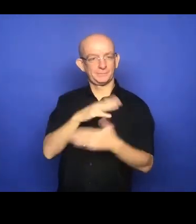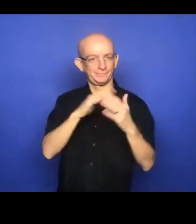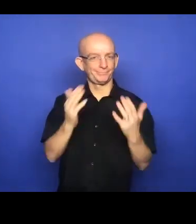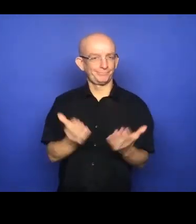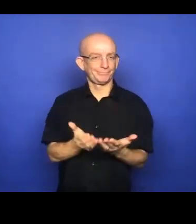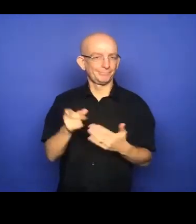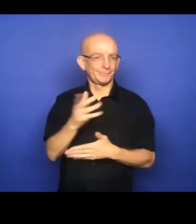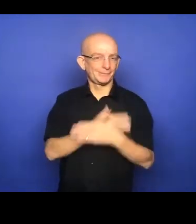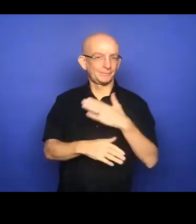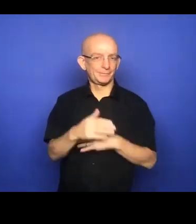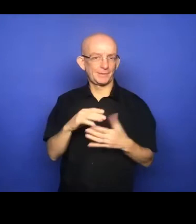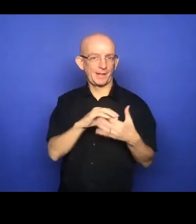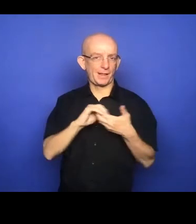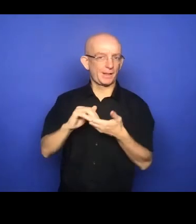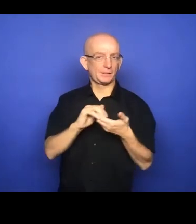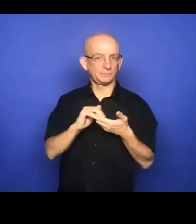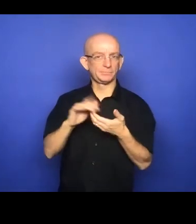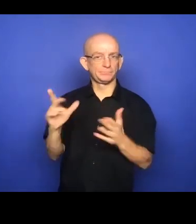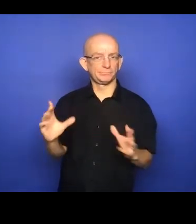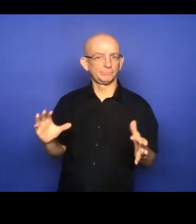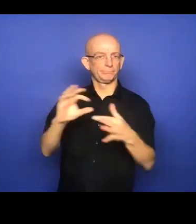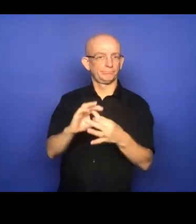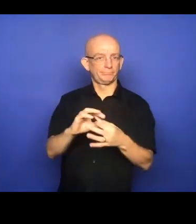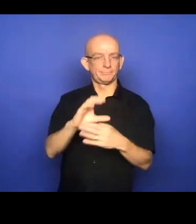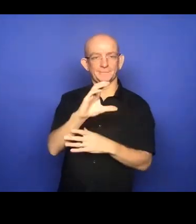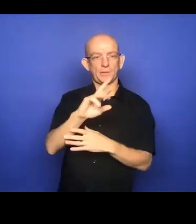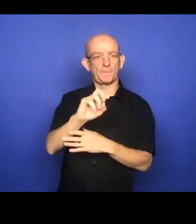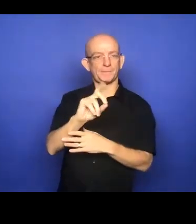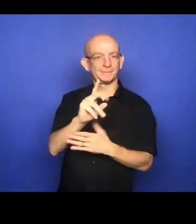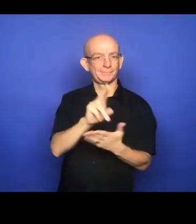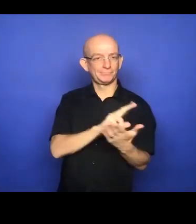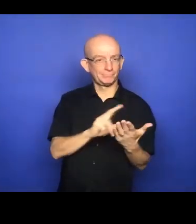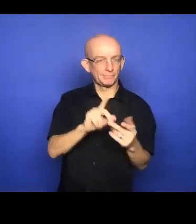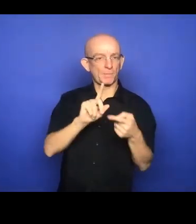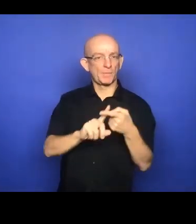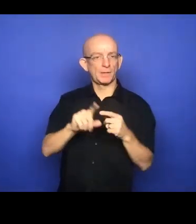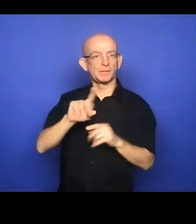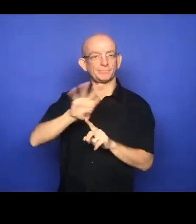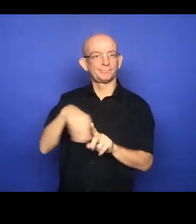through its Bridge CRPD SDGs training continued to strengthen the capacities